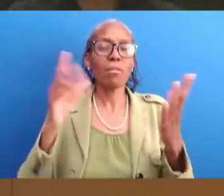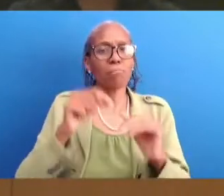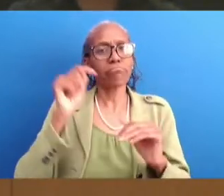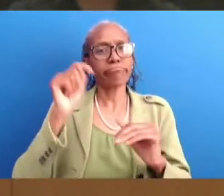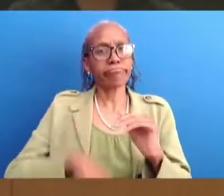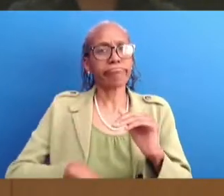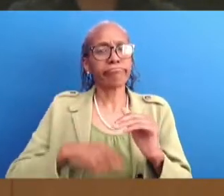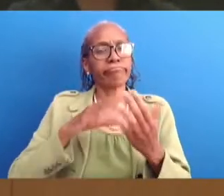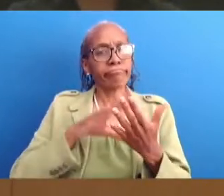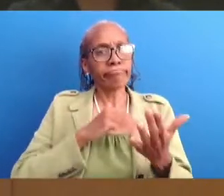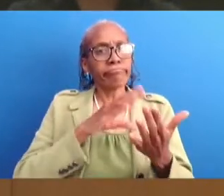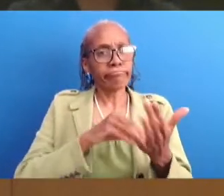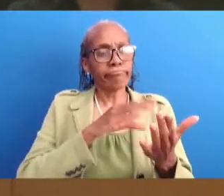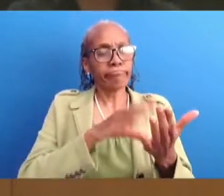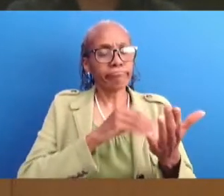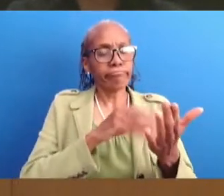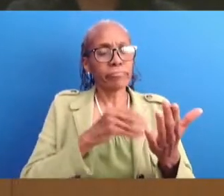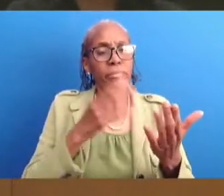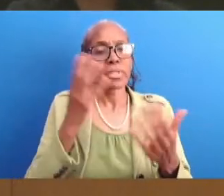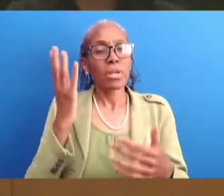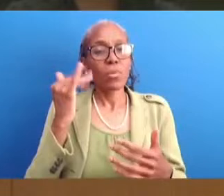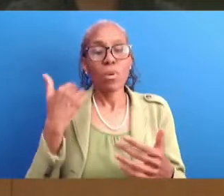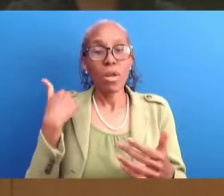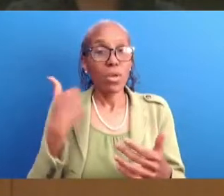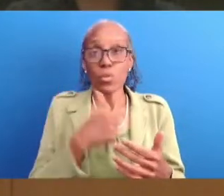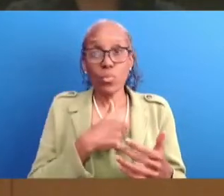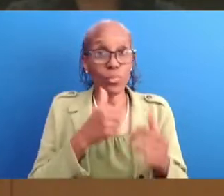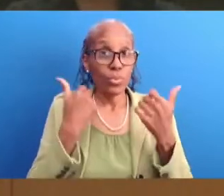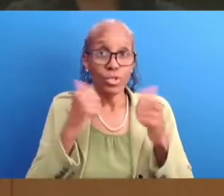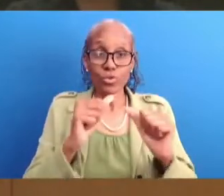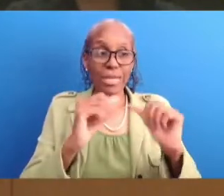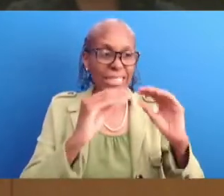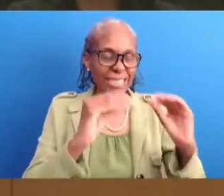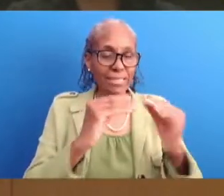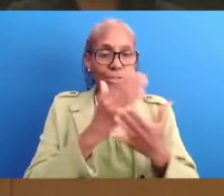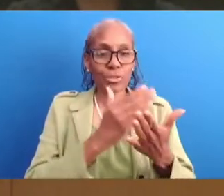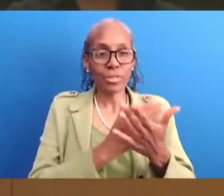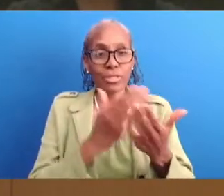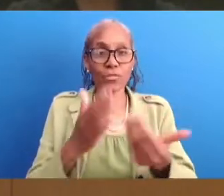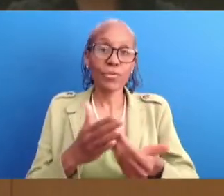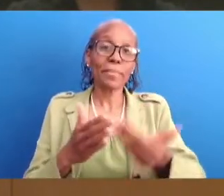TRADITION.